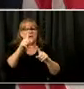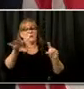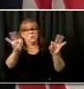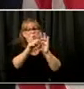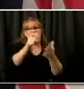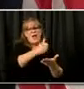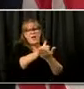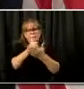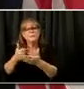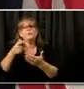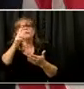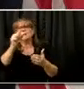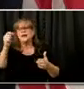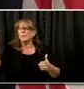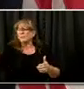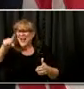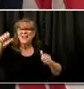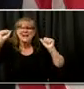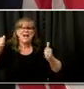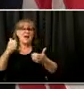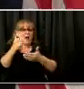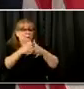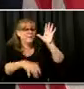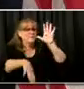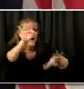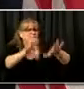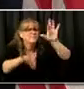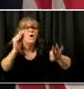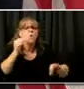complement other steps we're taking through the attorney general and department of education